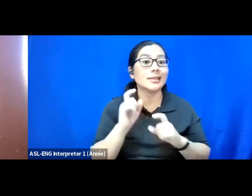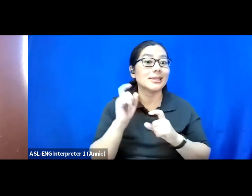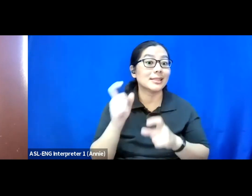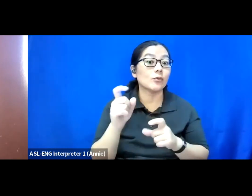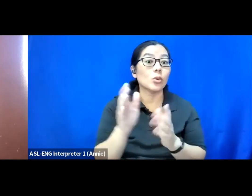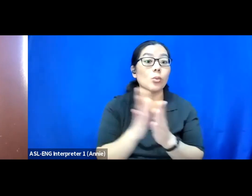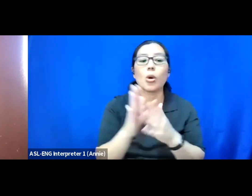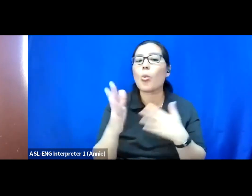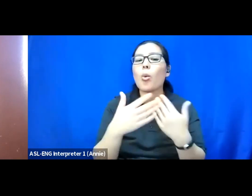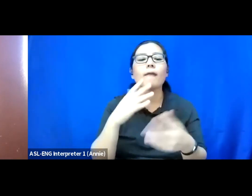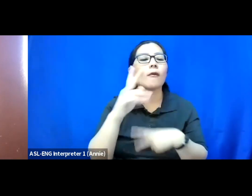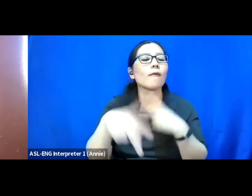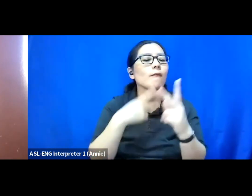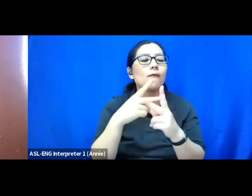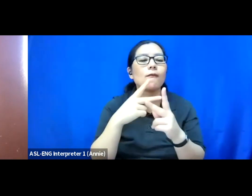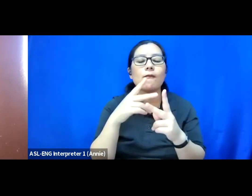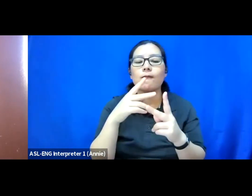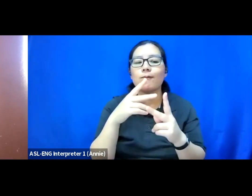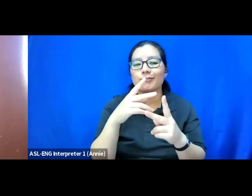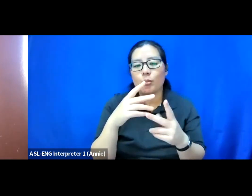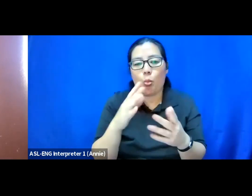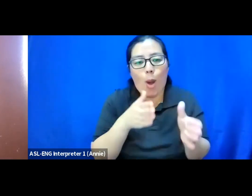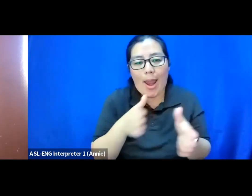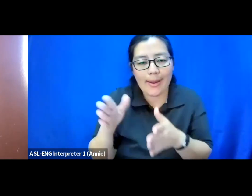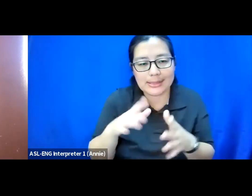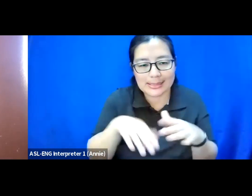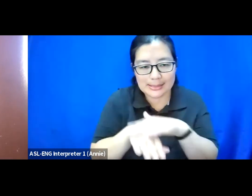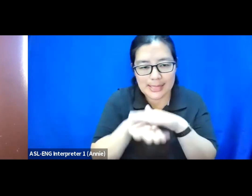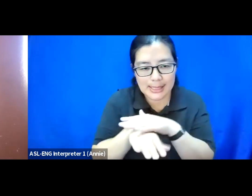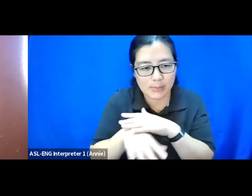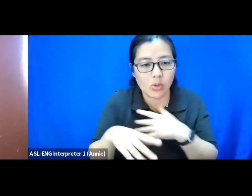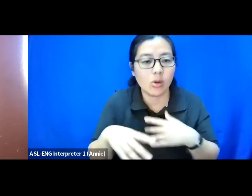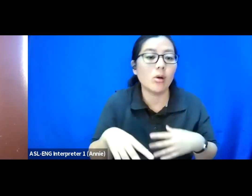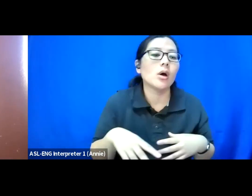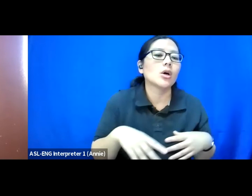We'll send out the Q&A once again if you weren't able to access it.